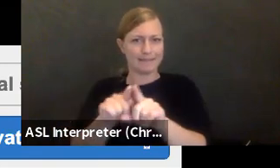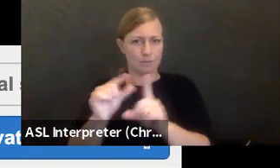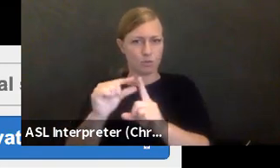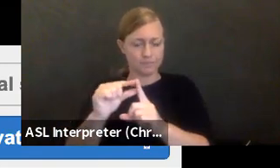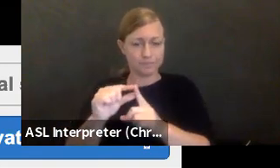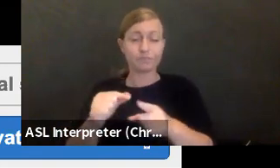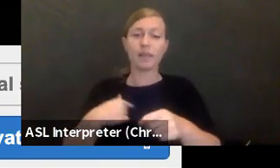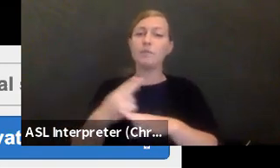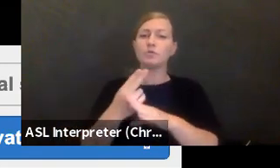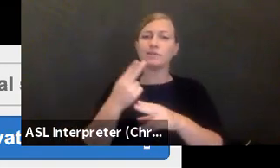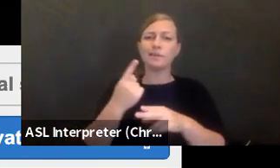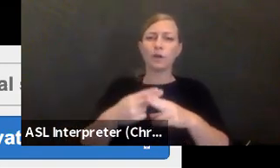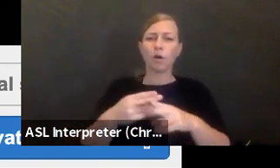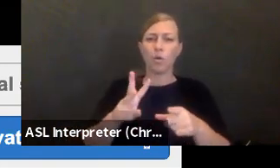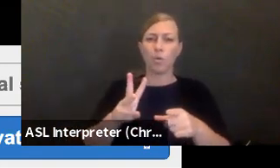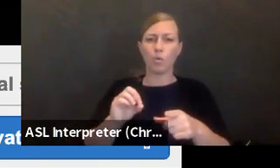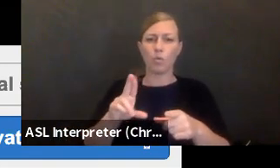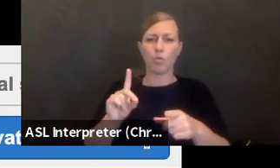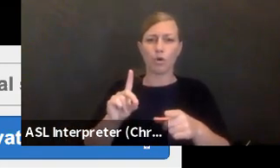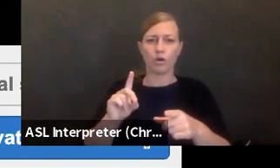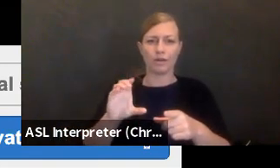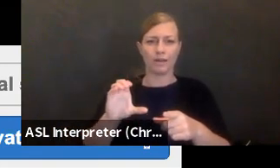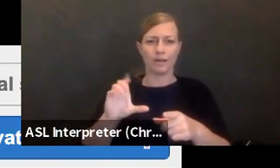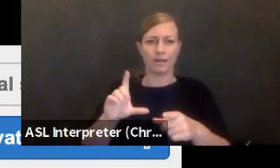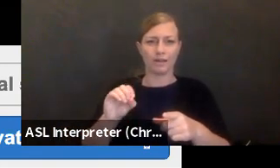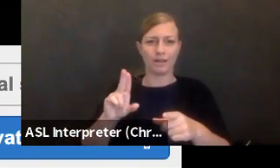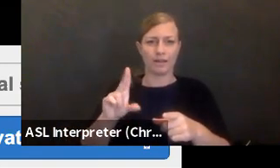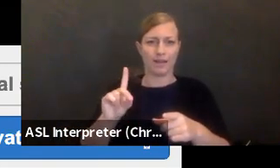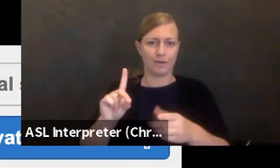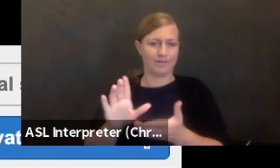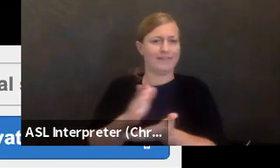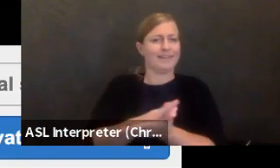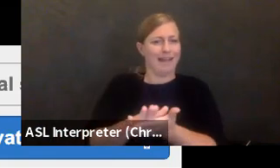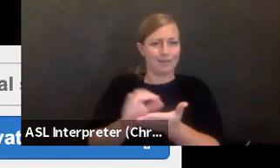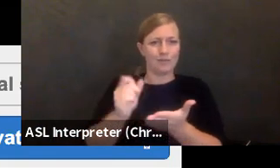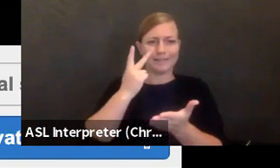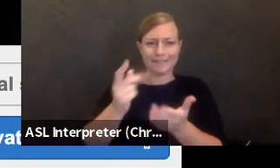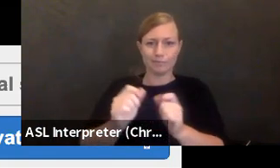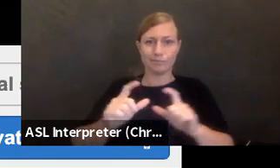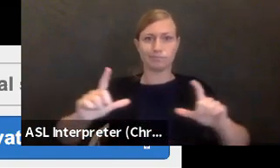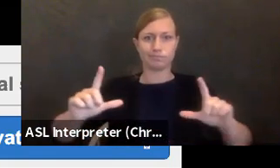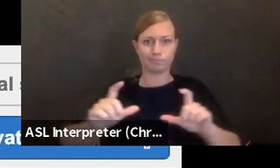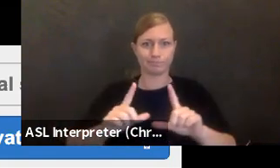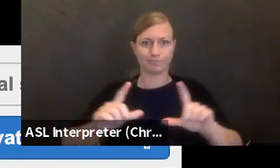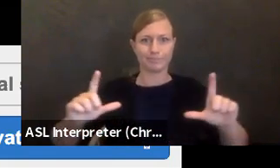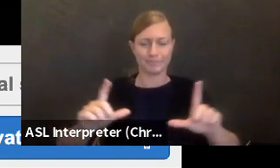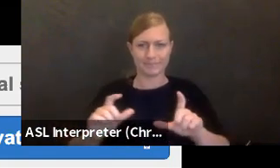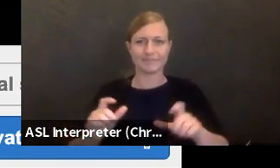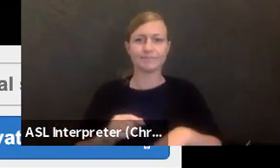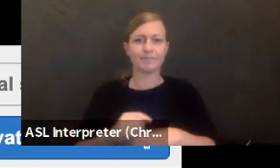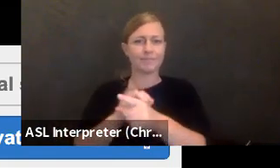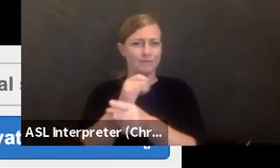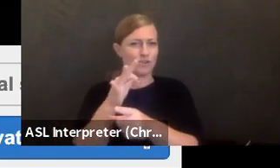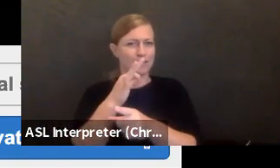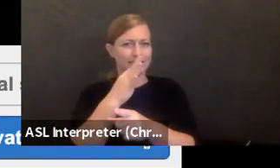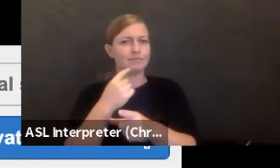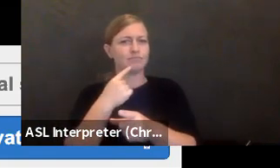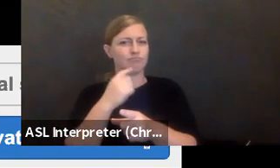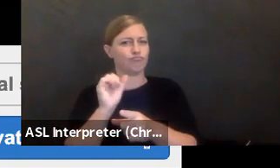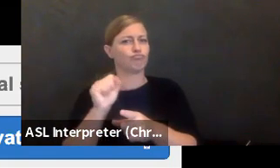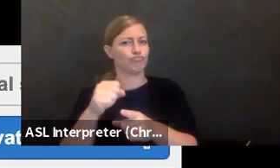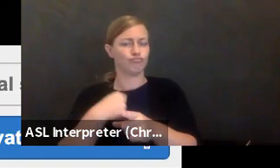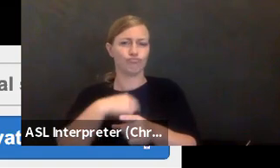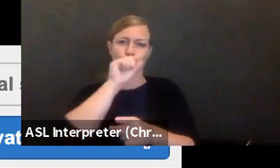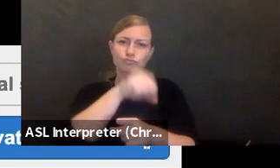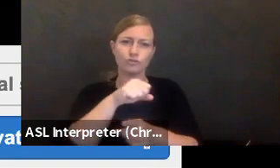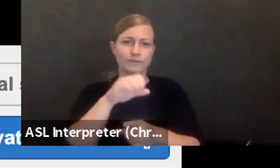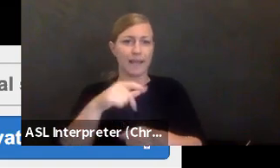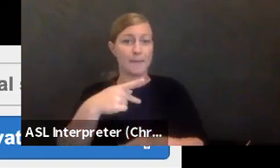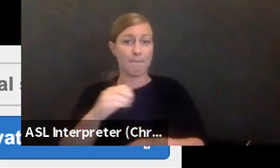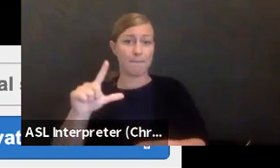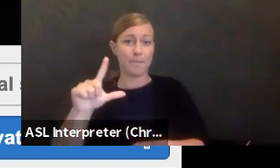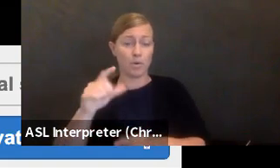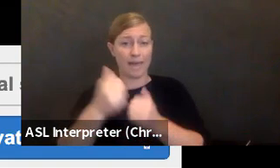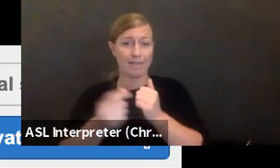so you will notice that engaging has taken a leap; this is called "word cloud."